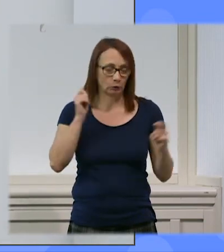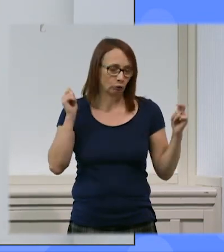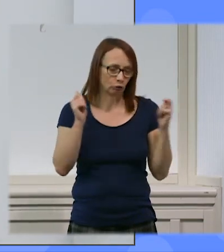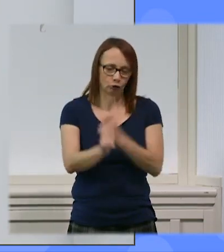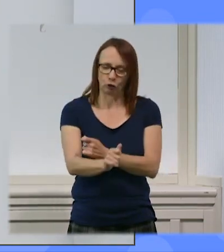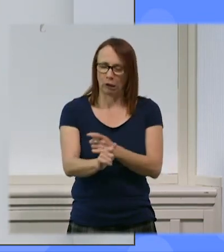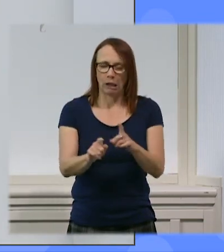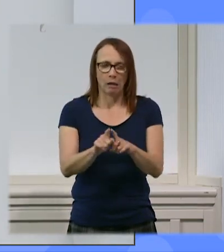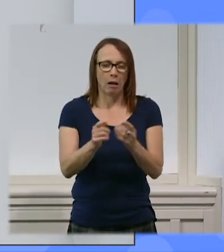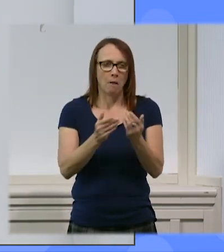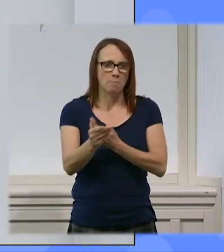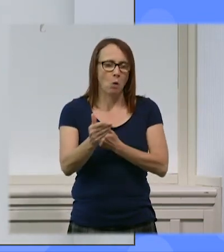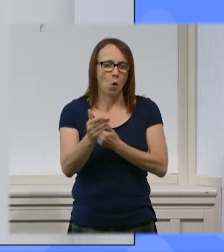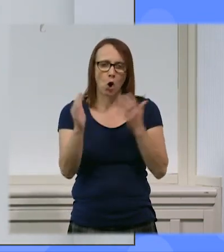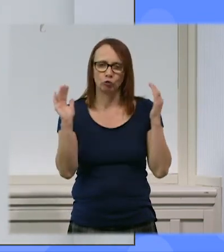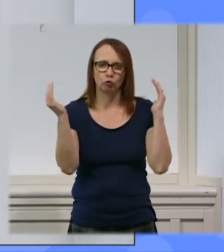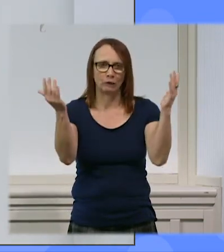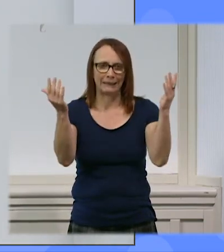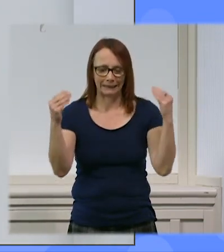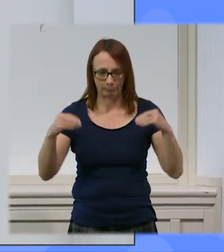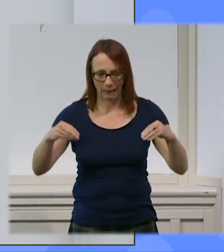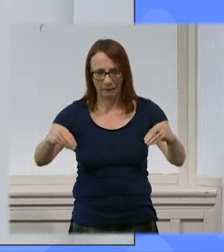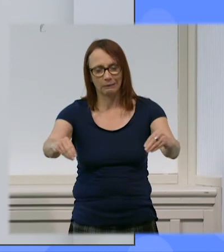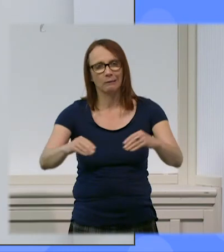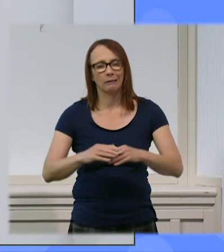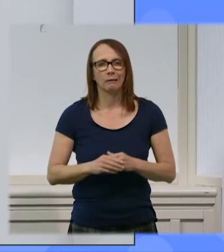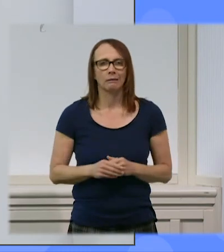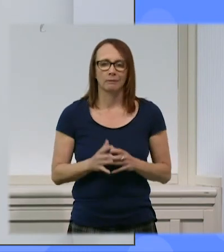more trees into the landscape and big changes in key sectors like the oil and